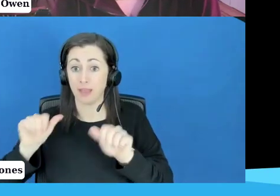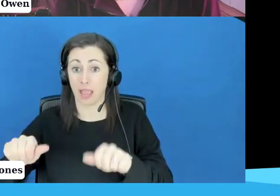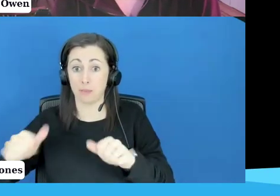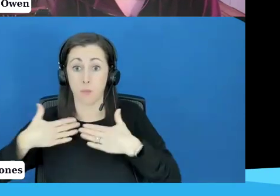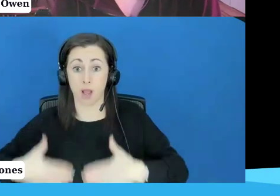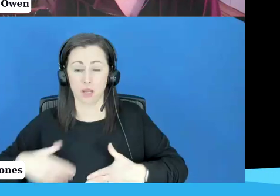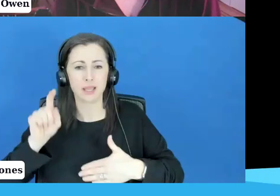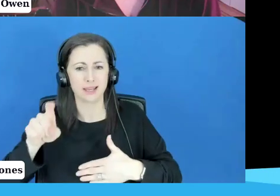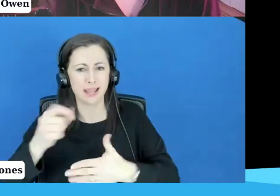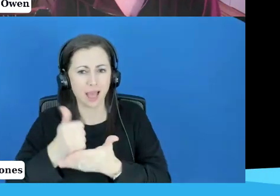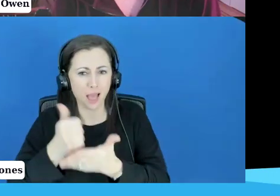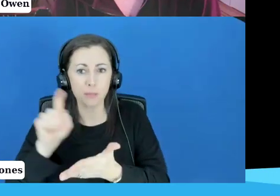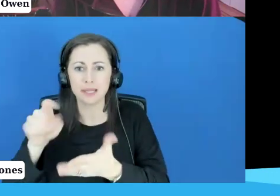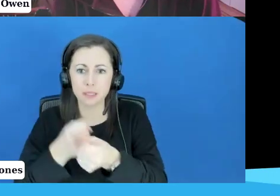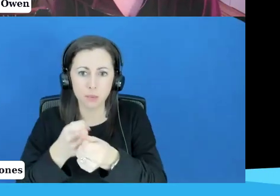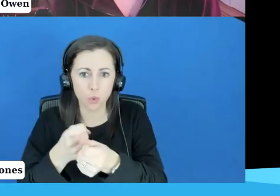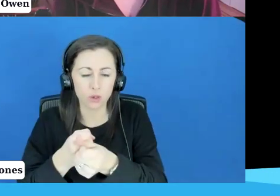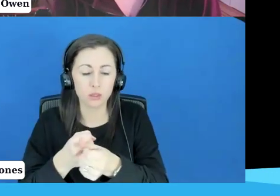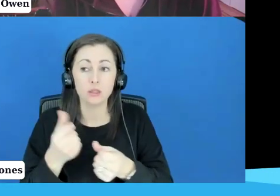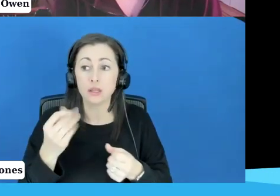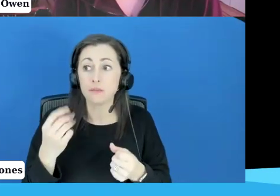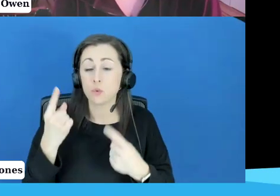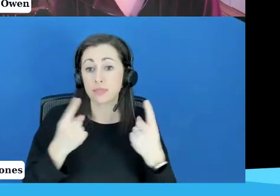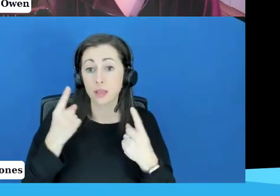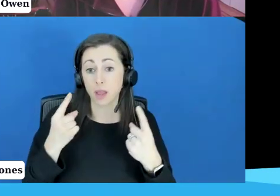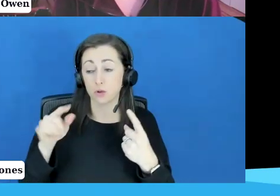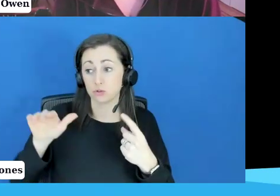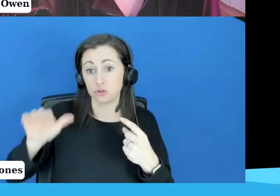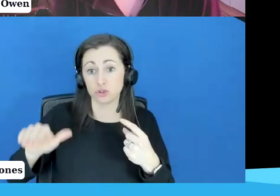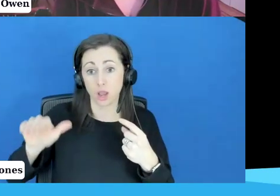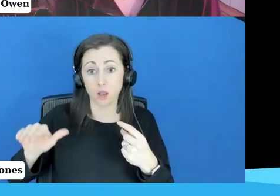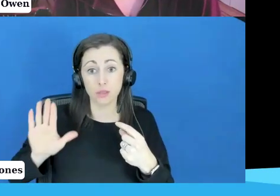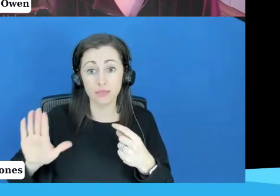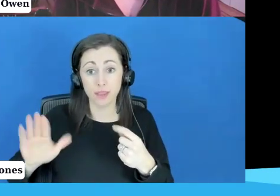When you think about the life of a child, the physical aspect of caring for them